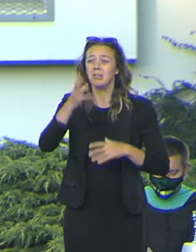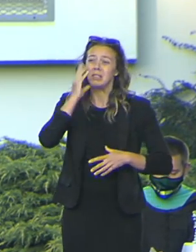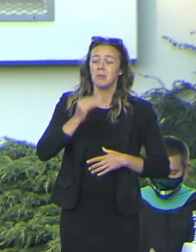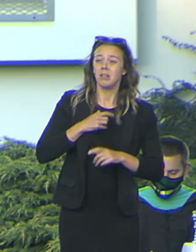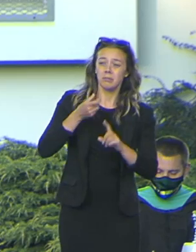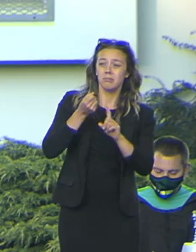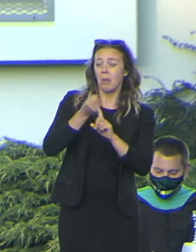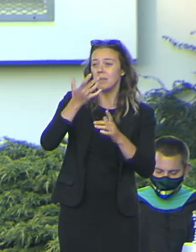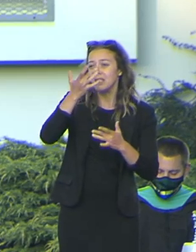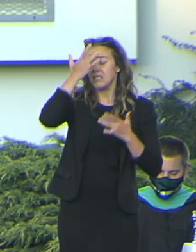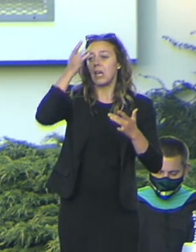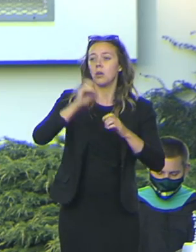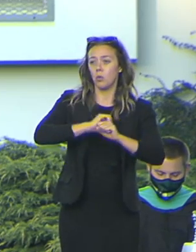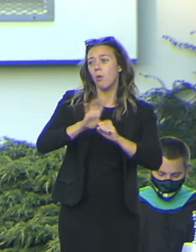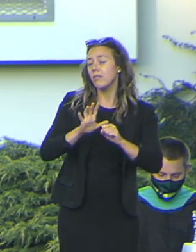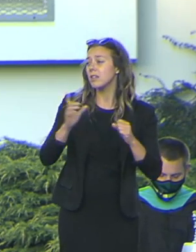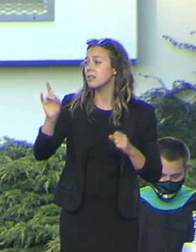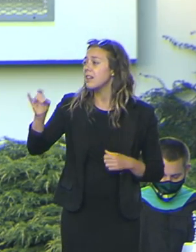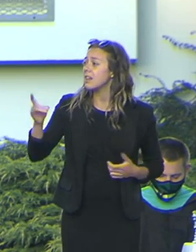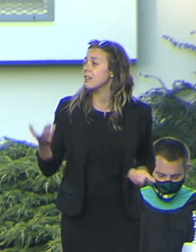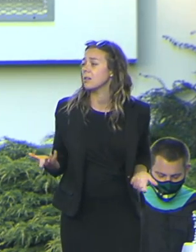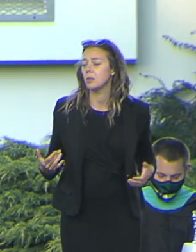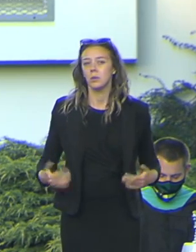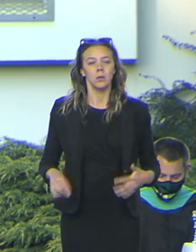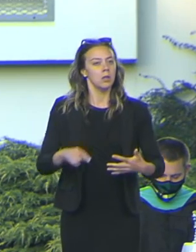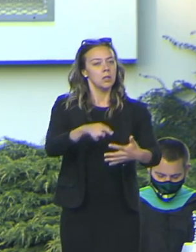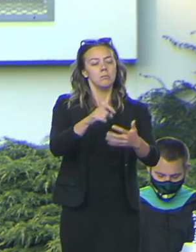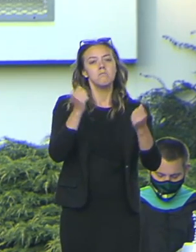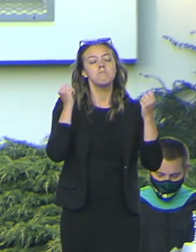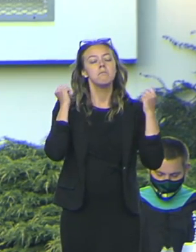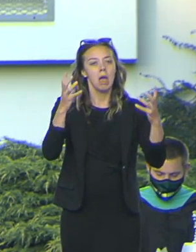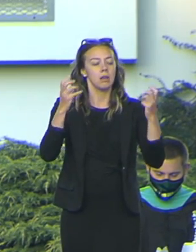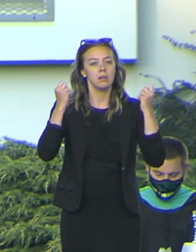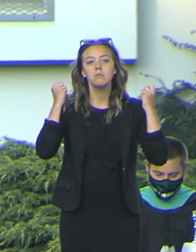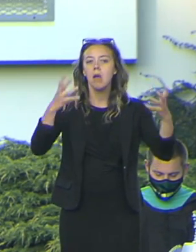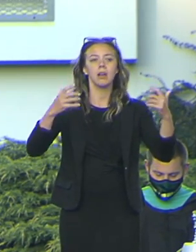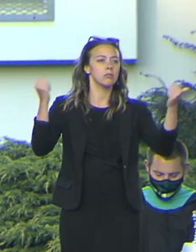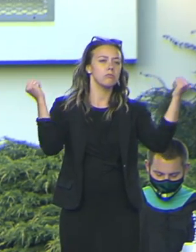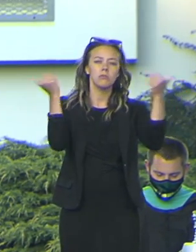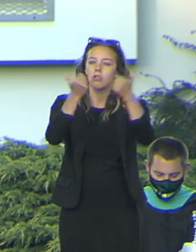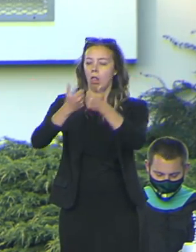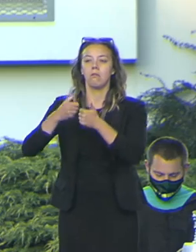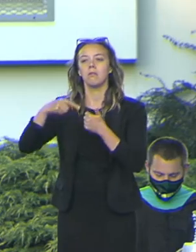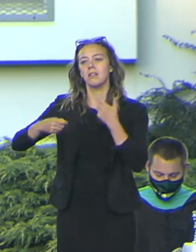And these were only some of the changes and challenges of this year and certainly there are more.